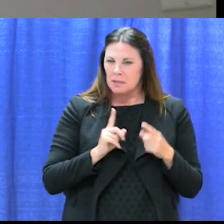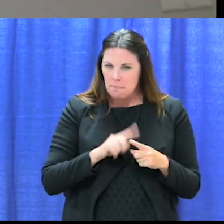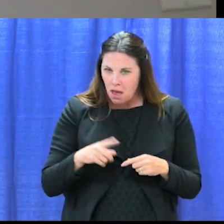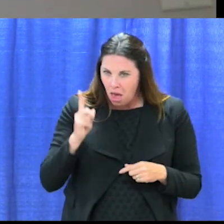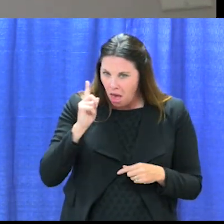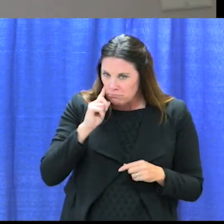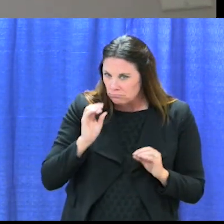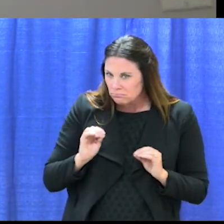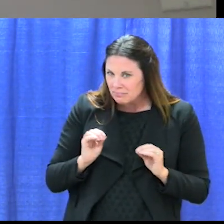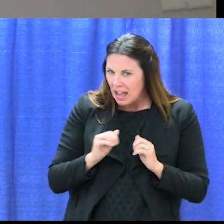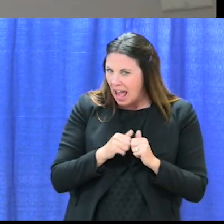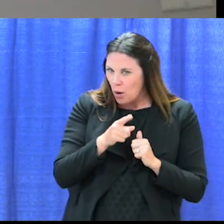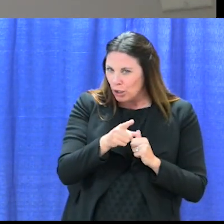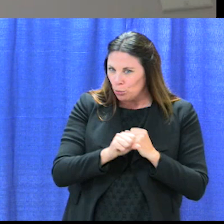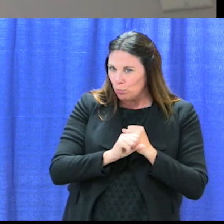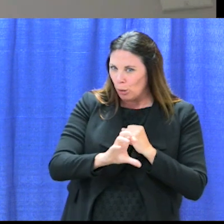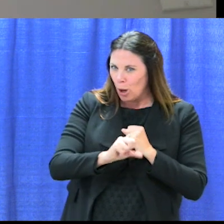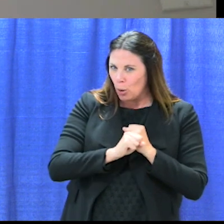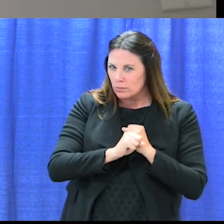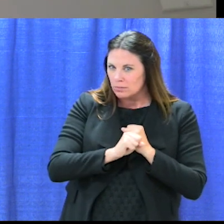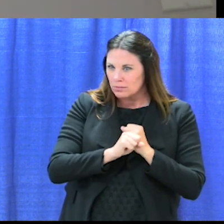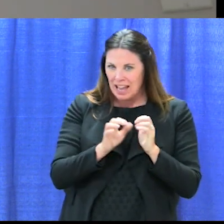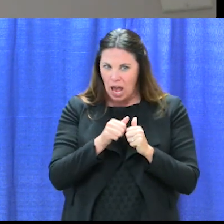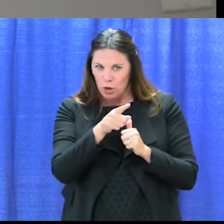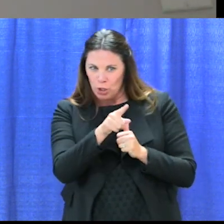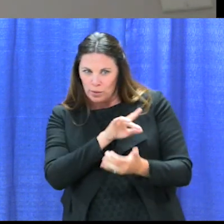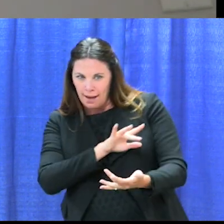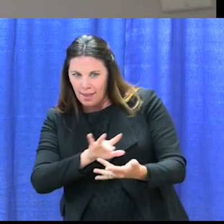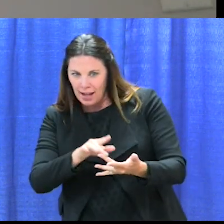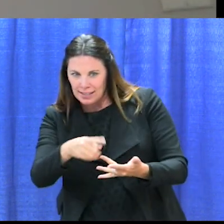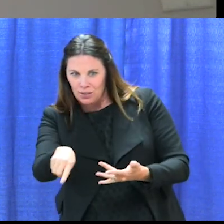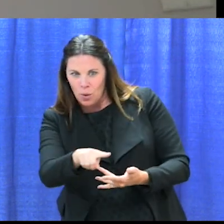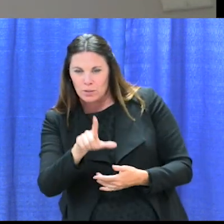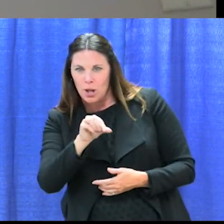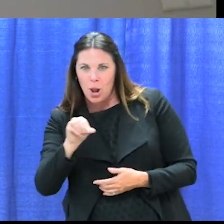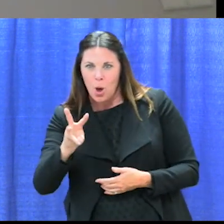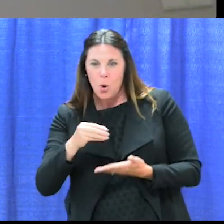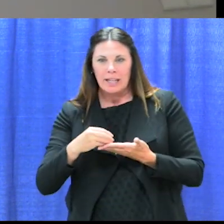them or how you're connecting with low-income communities to make sure that individuals